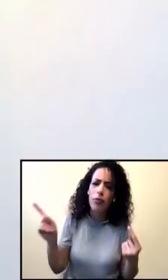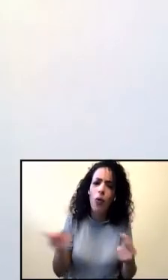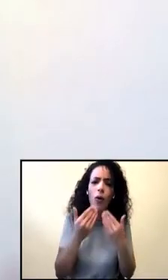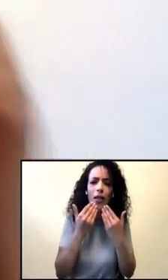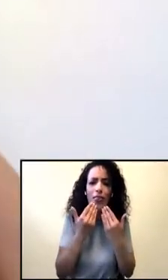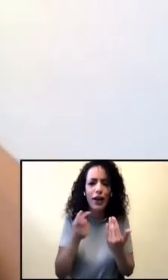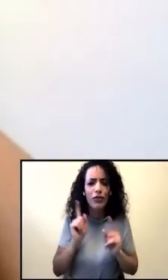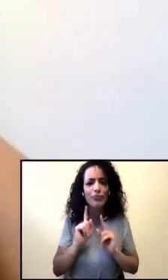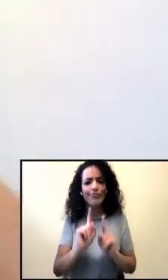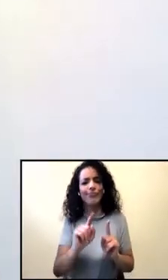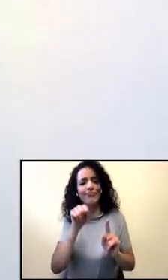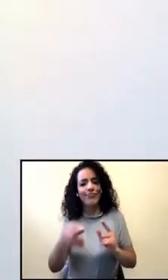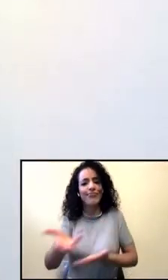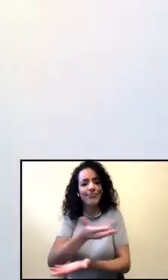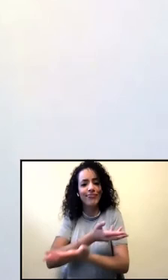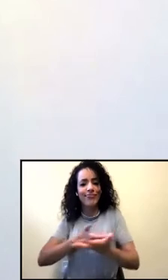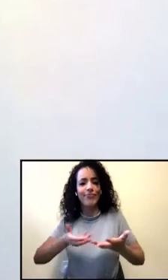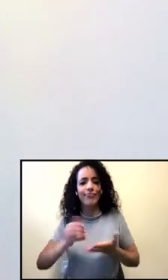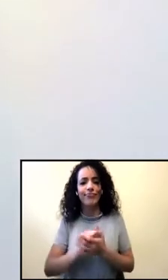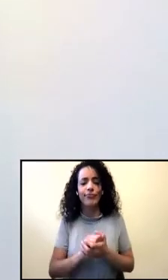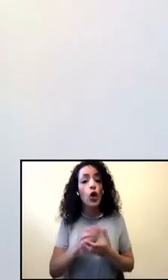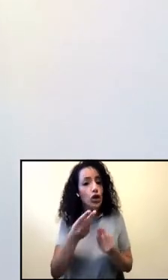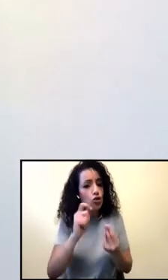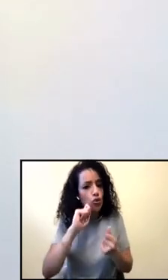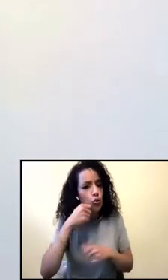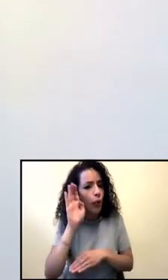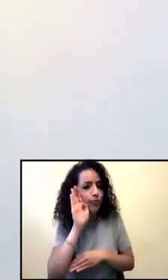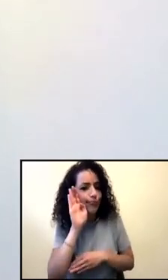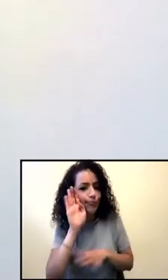So we're going to hear from our panelists in just a little bit, but first of all you'll have seen